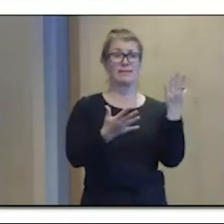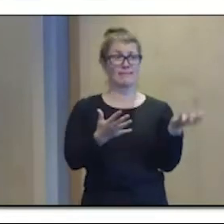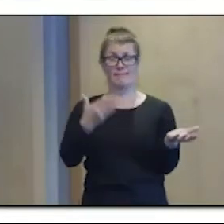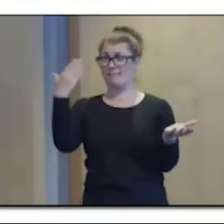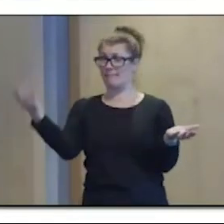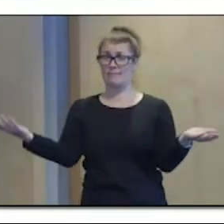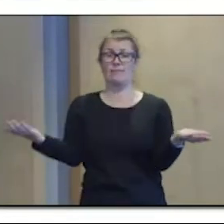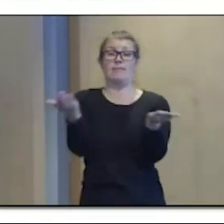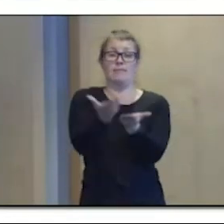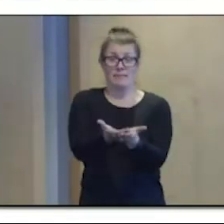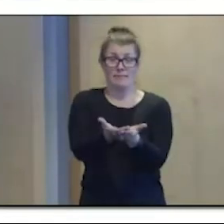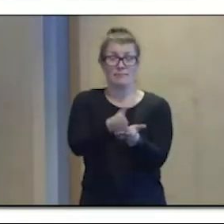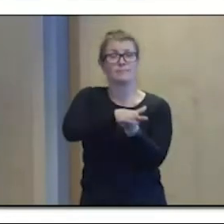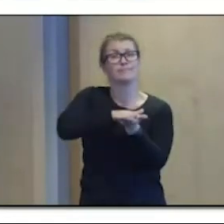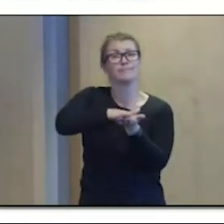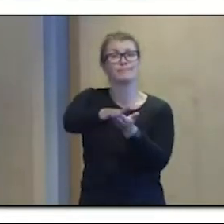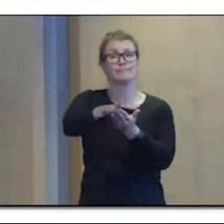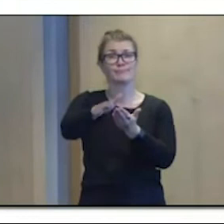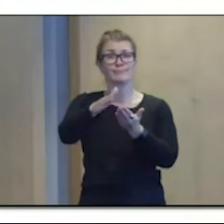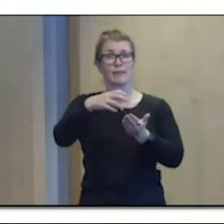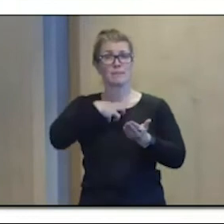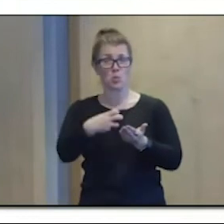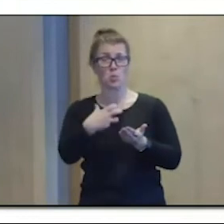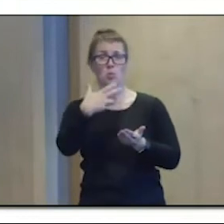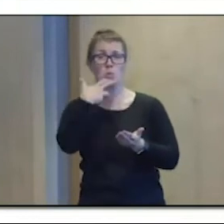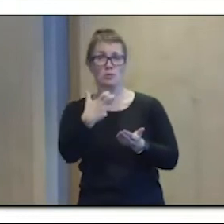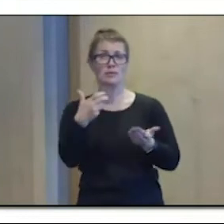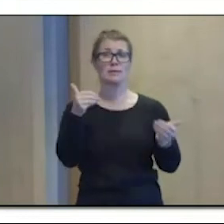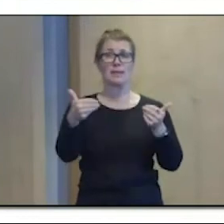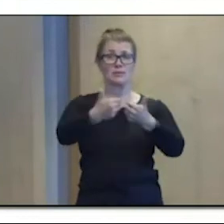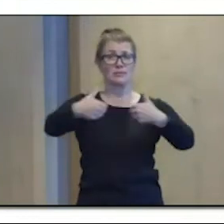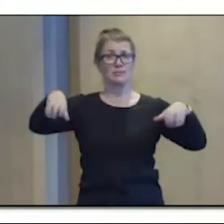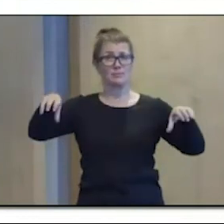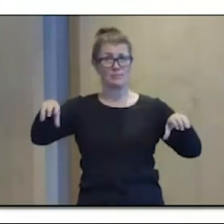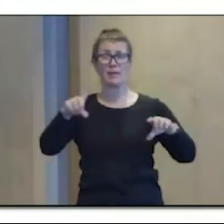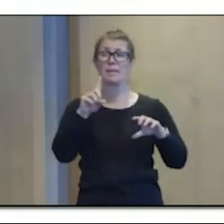separately. Of course as andrea said all generation comes with environmental